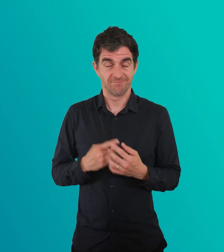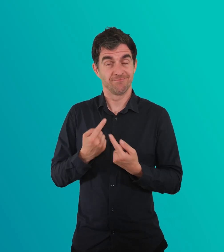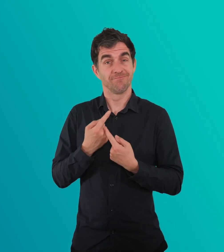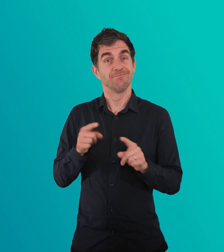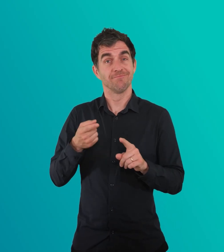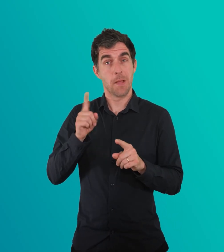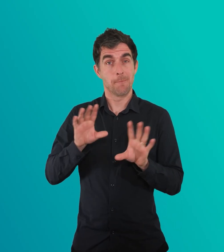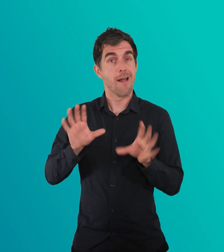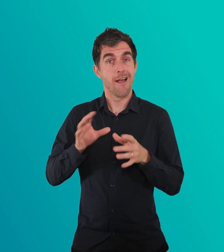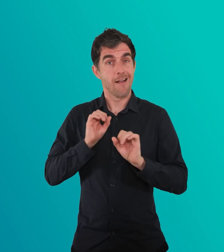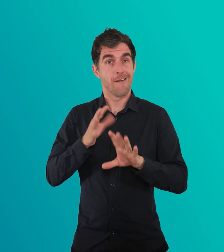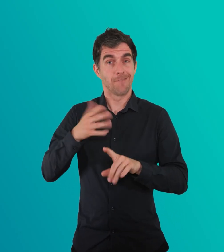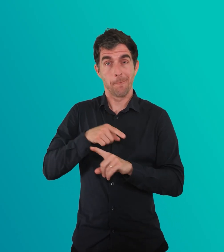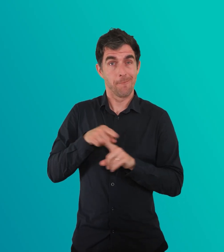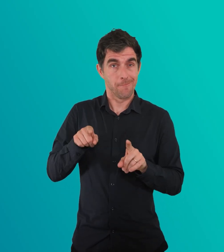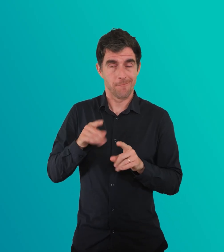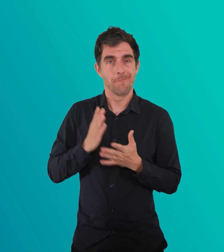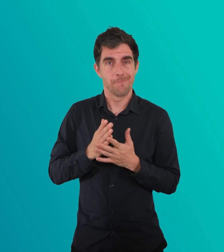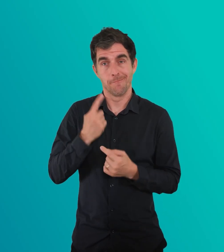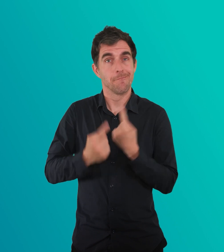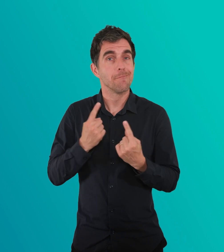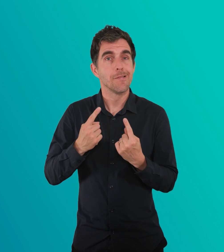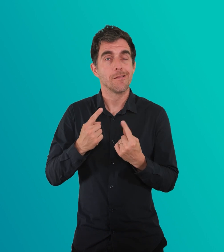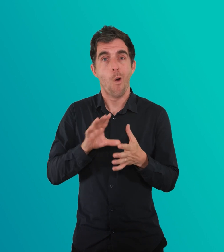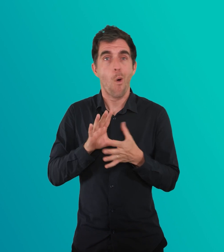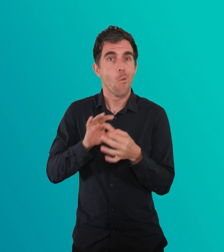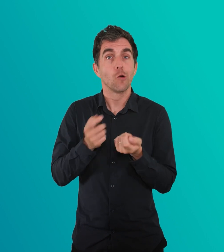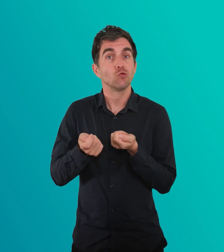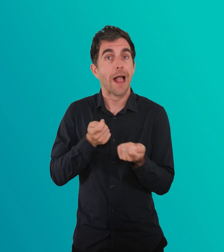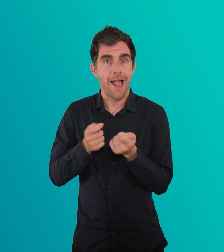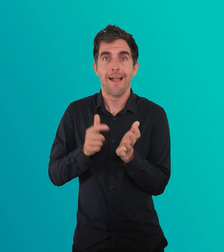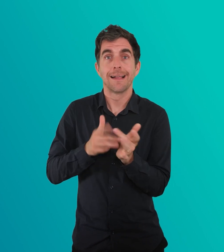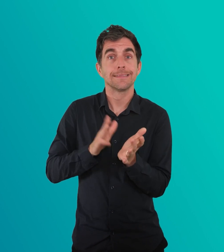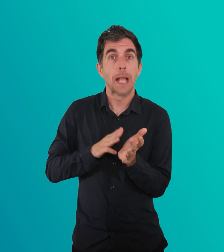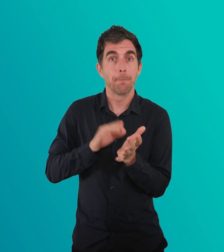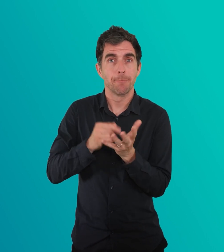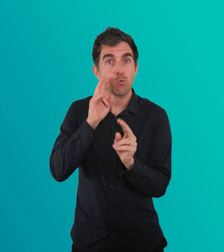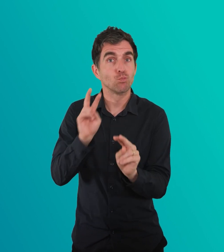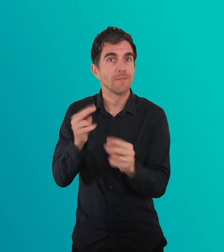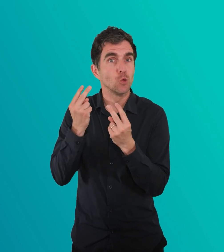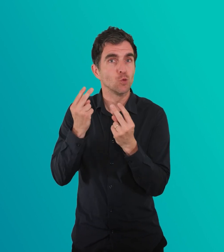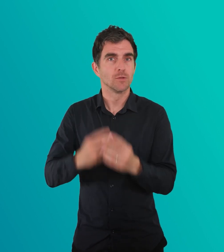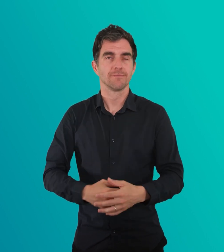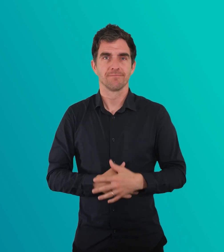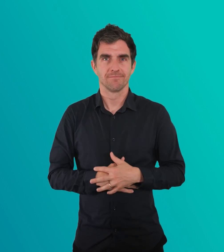Co-chairs of the Timms Review